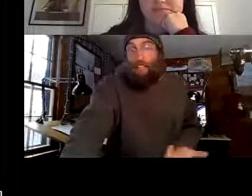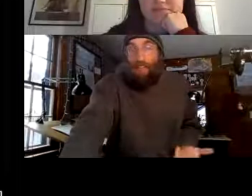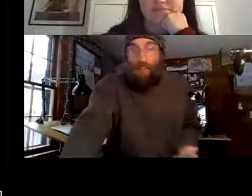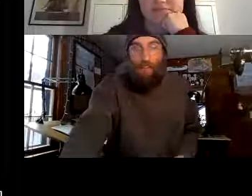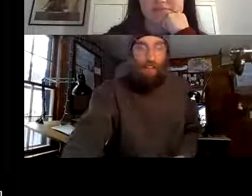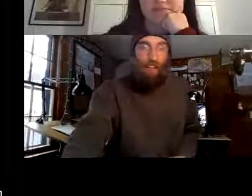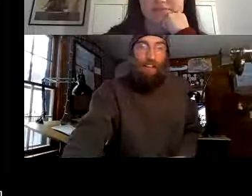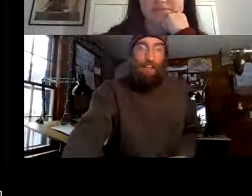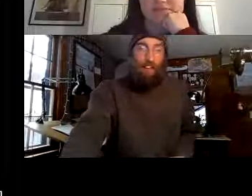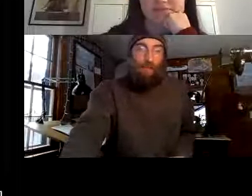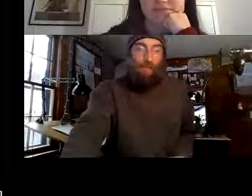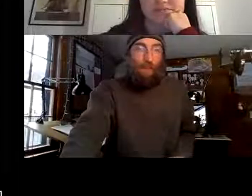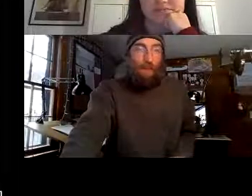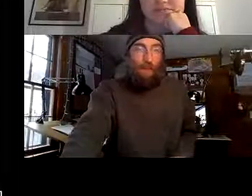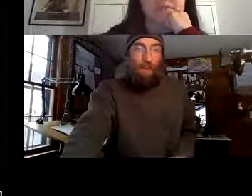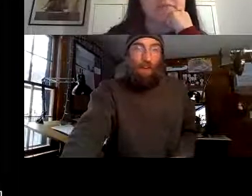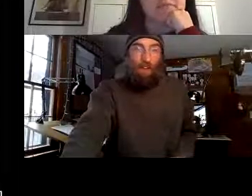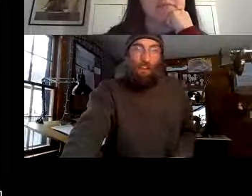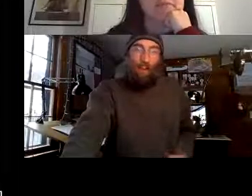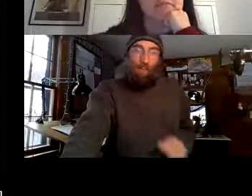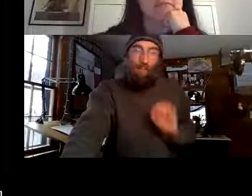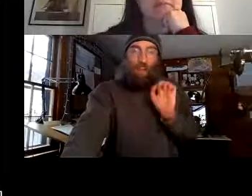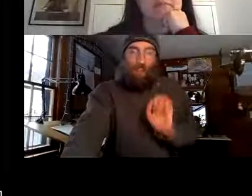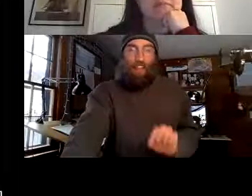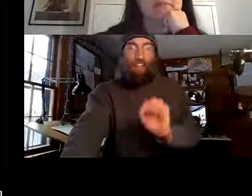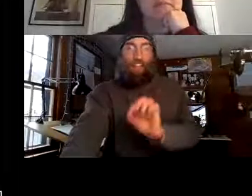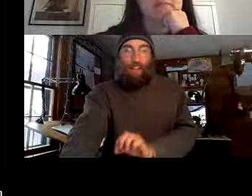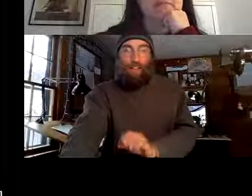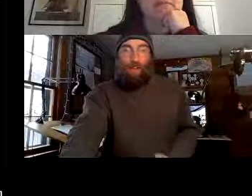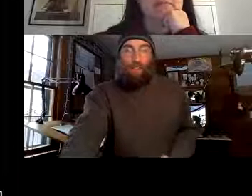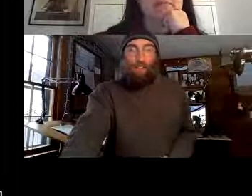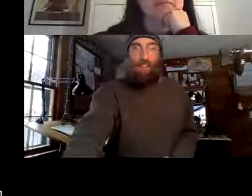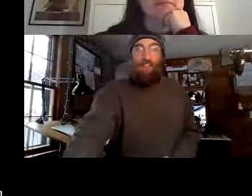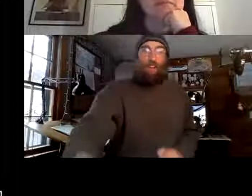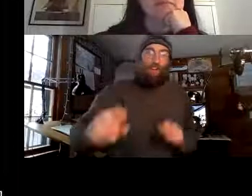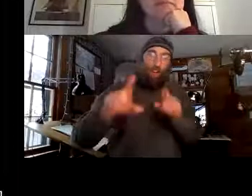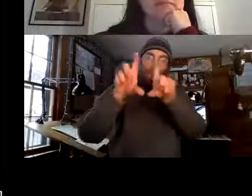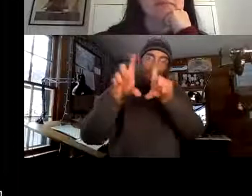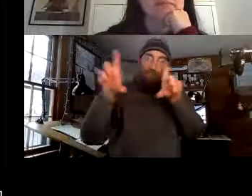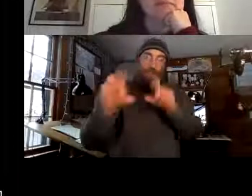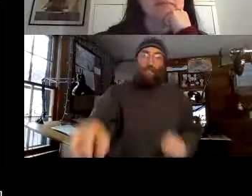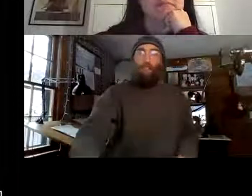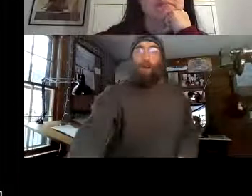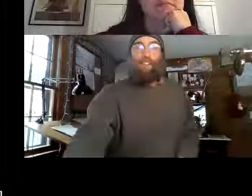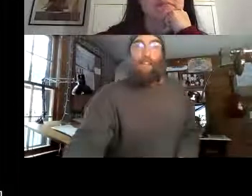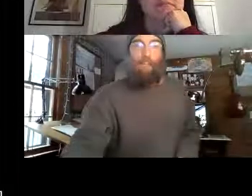but I didn't know how to do it, that's beyond my powers, I'm gonna draw lots and lots of pictures. So I started. I made some little boxes on